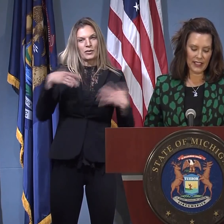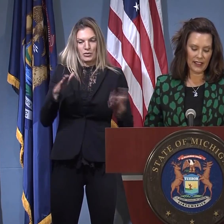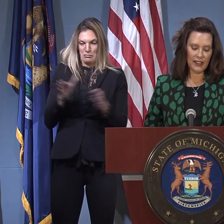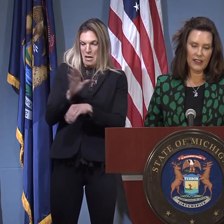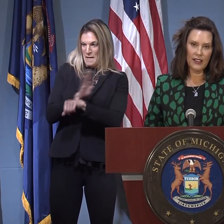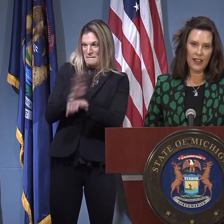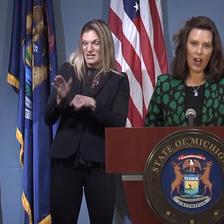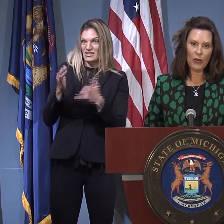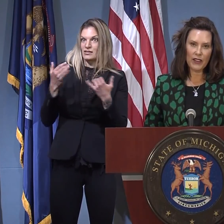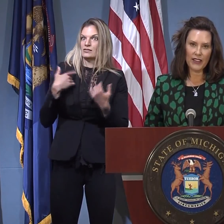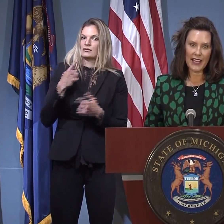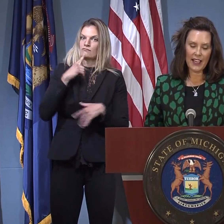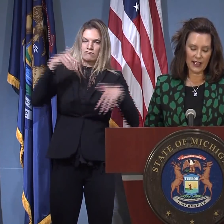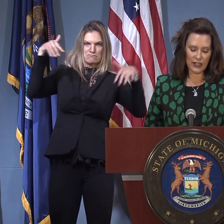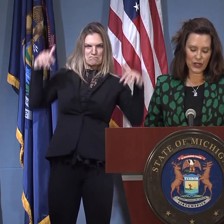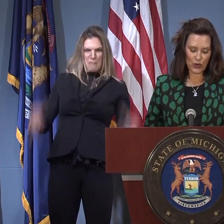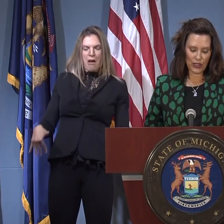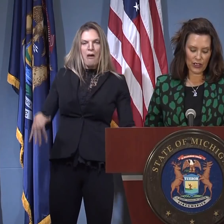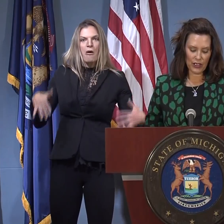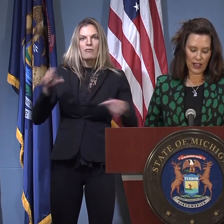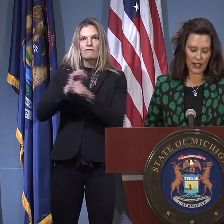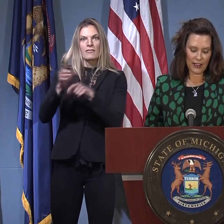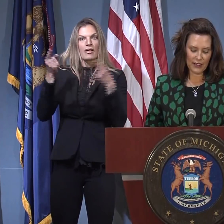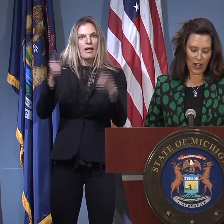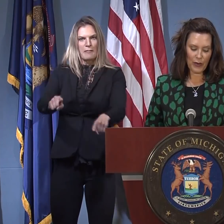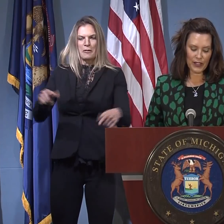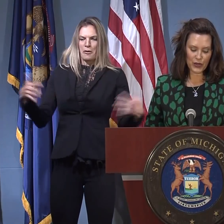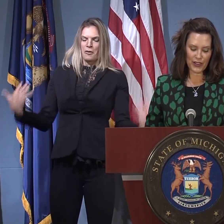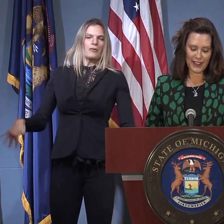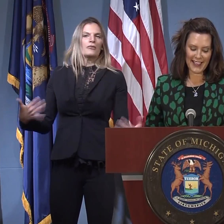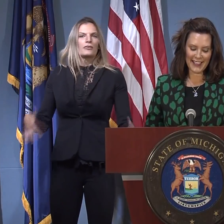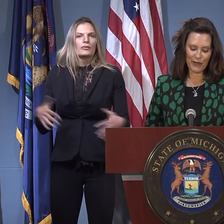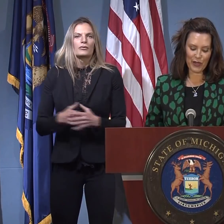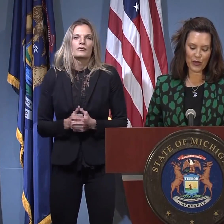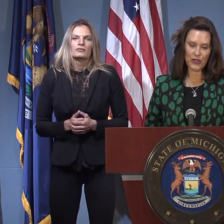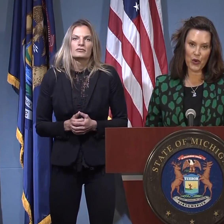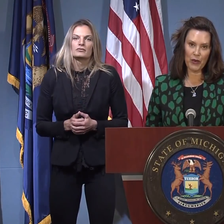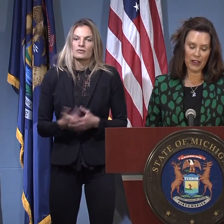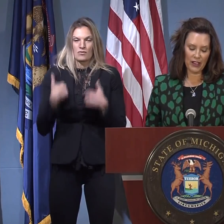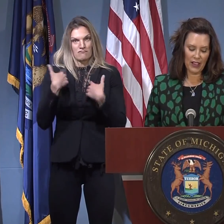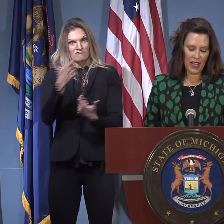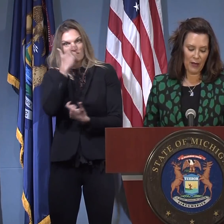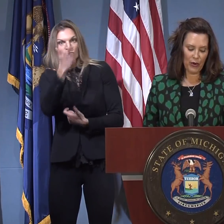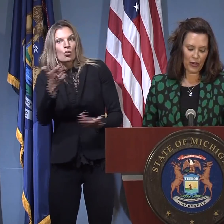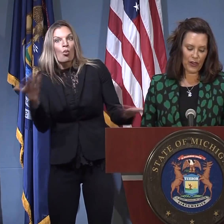SMALL BUSINESSES IN MICHIGAN AND THE BUSINESSES THAT HAVE BEEN HARDEST HIT BY COVID-19 AND